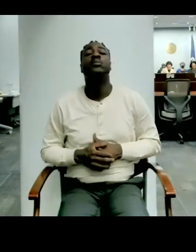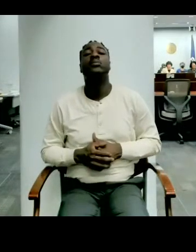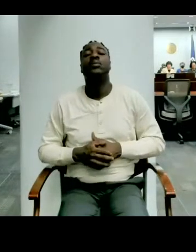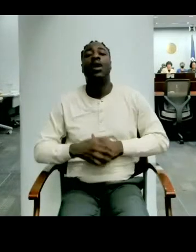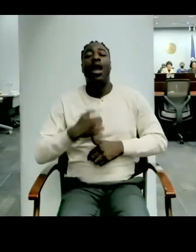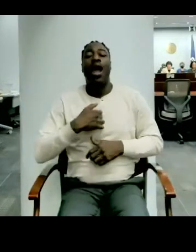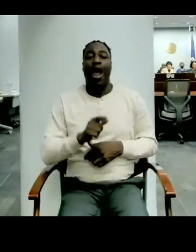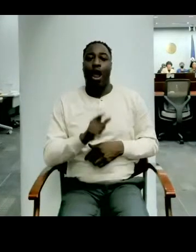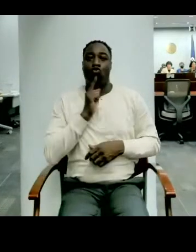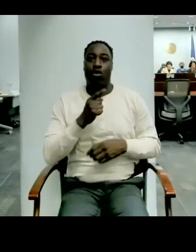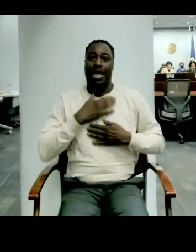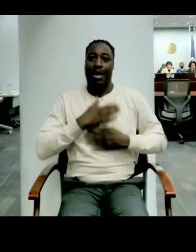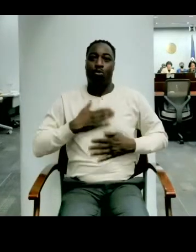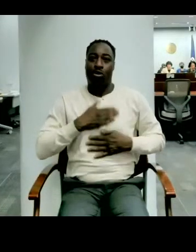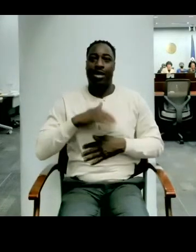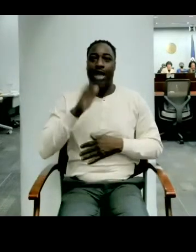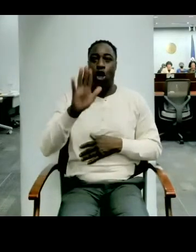I really appreciate the question Commissioner Sonderling.